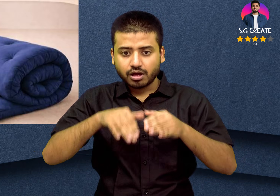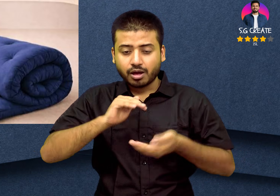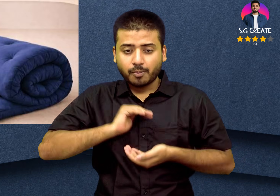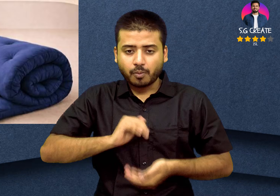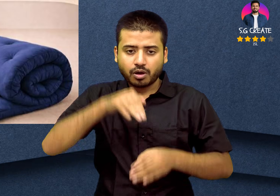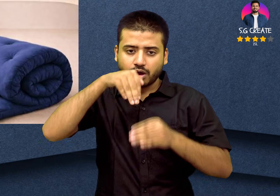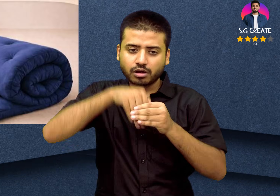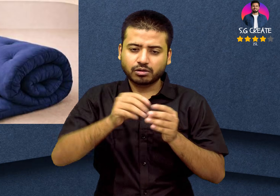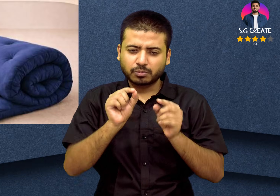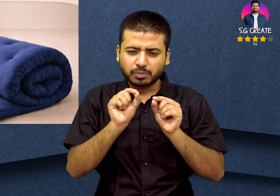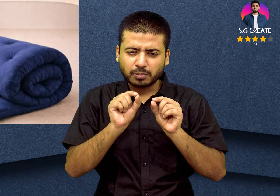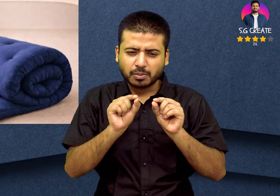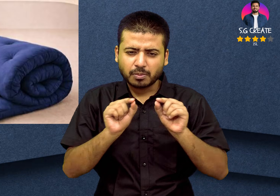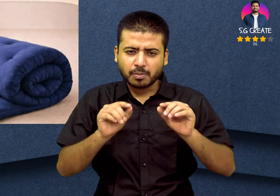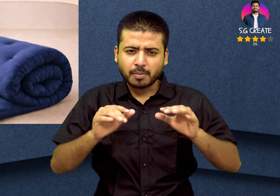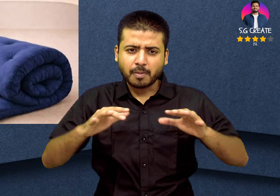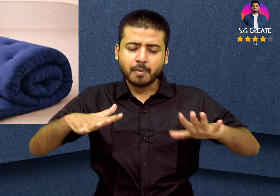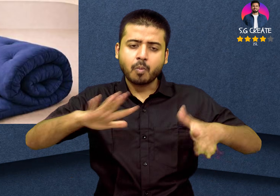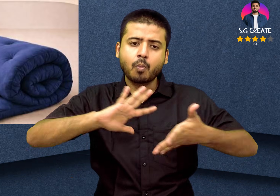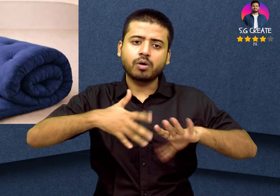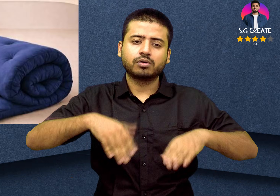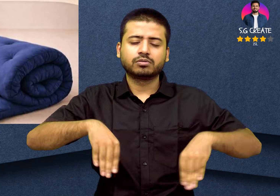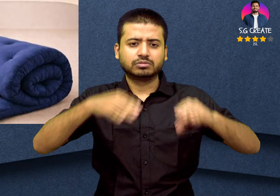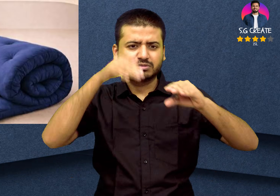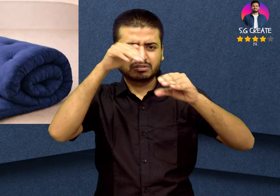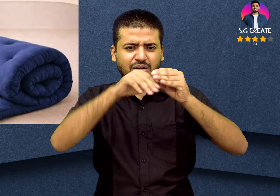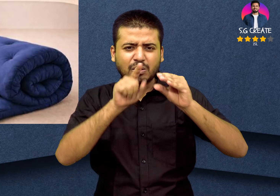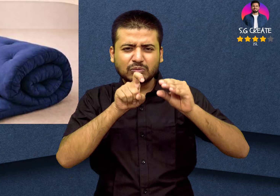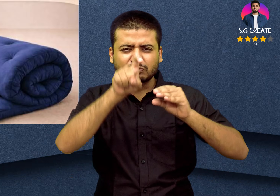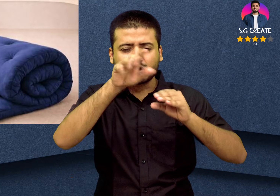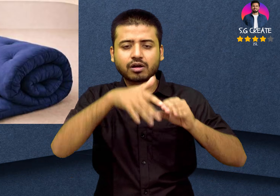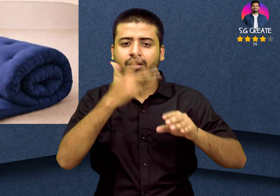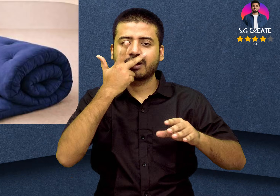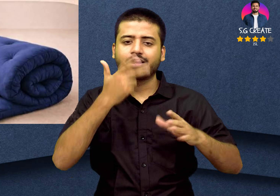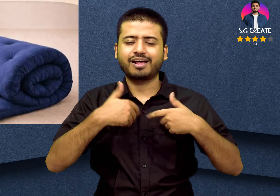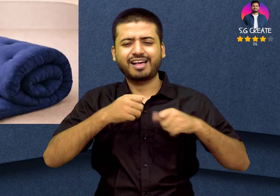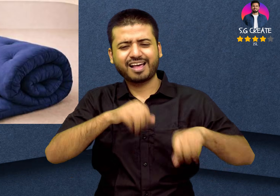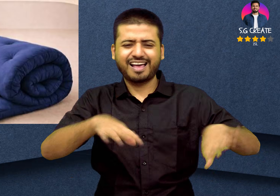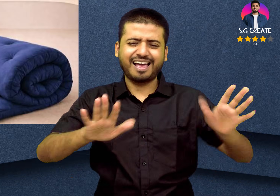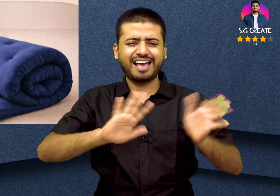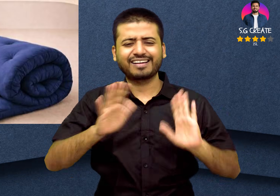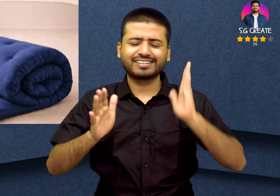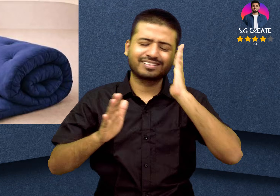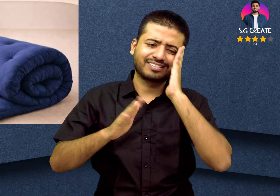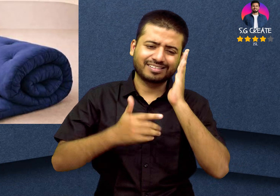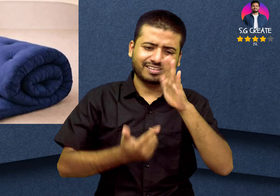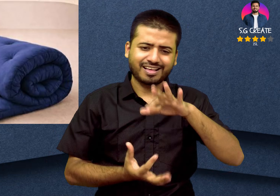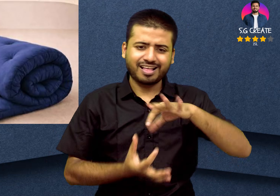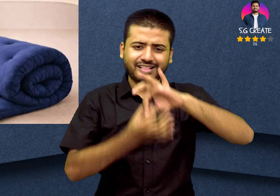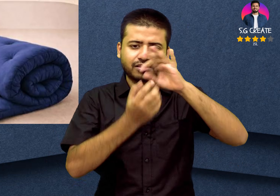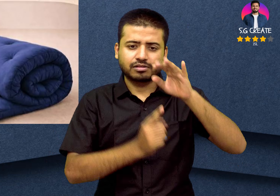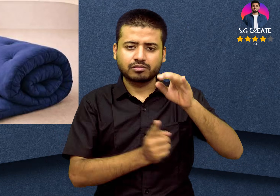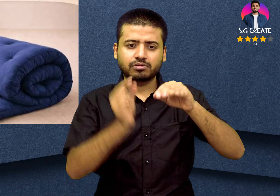processes. Every single night, you shed millions of dead skin cells. In fact, humans shed about